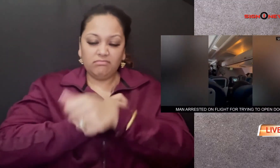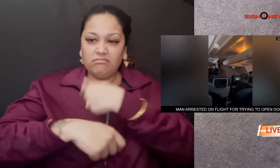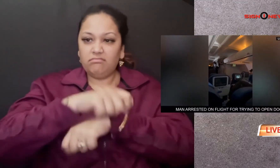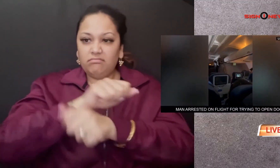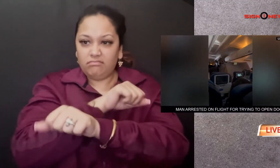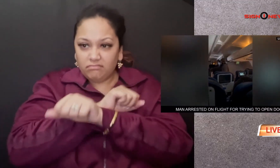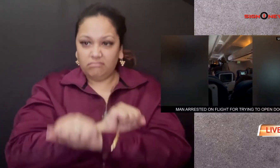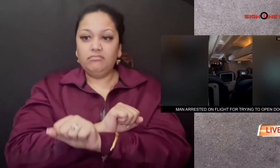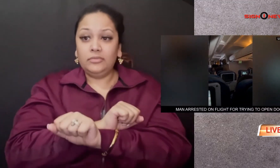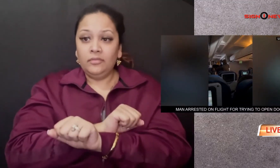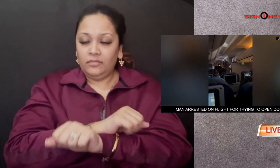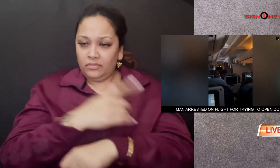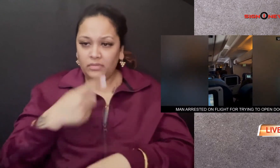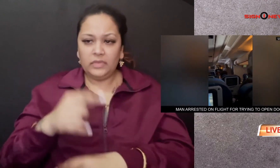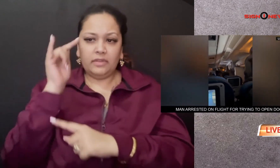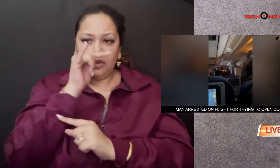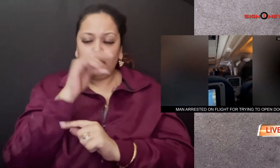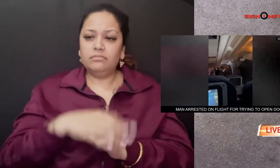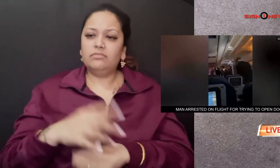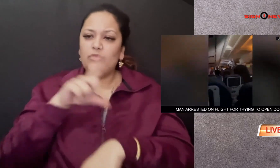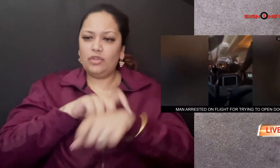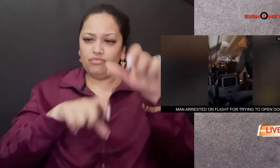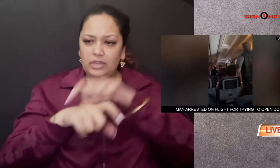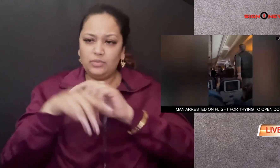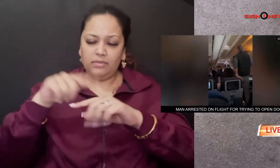Torres was zip tied on the flight and arrested after it landed.